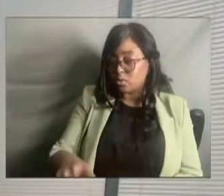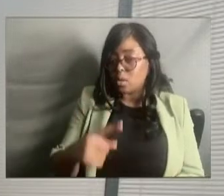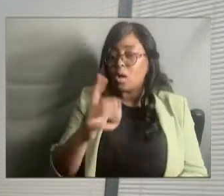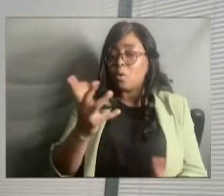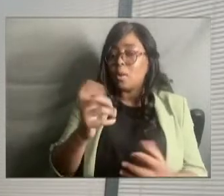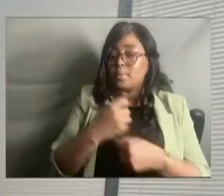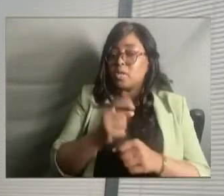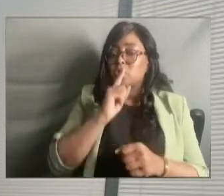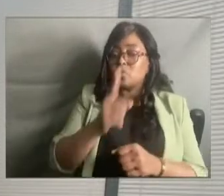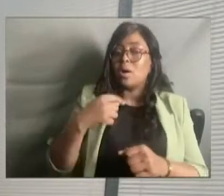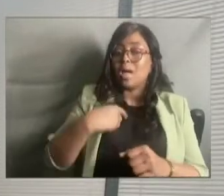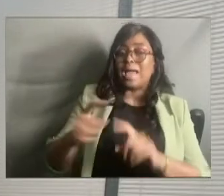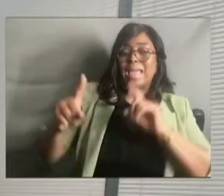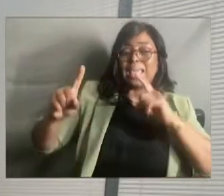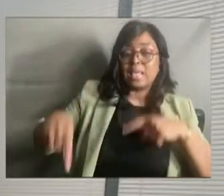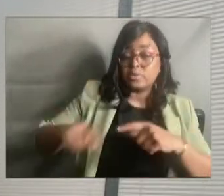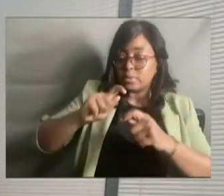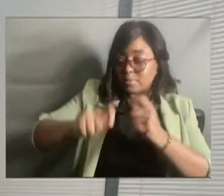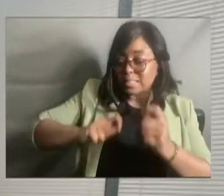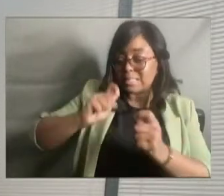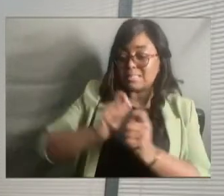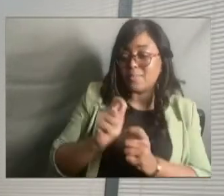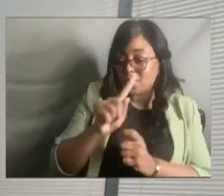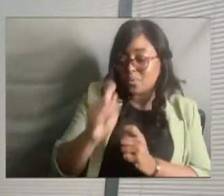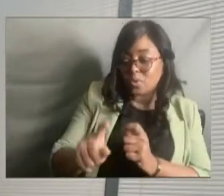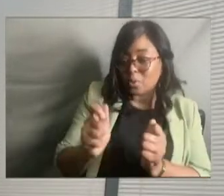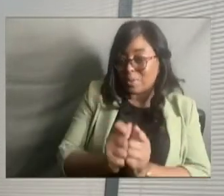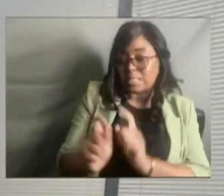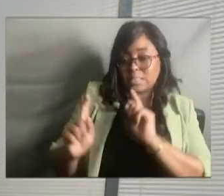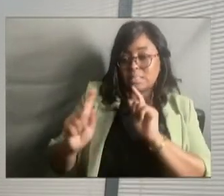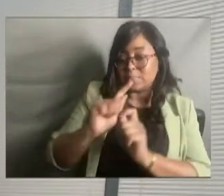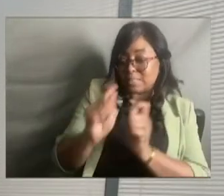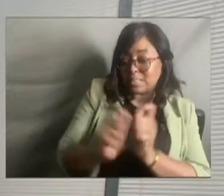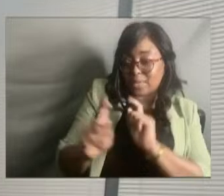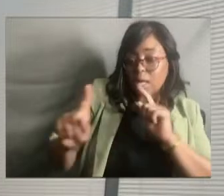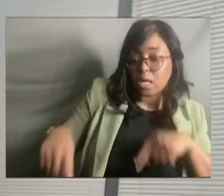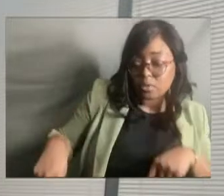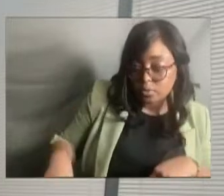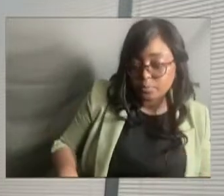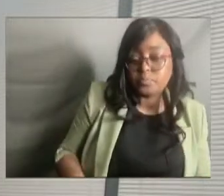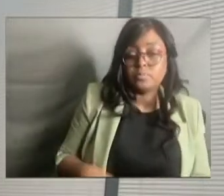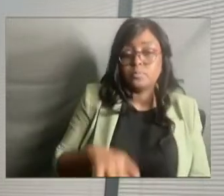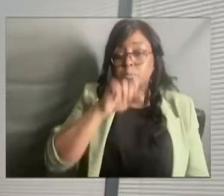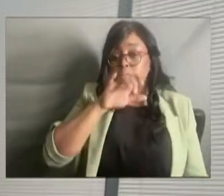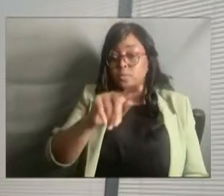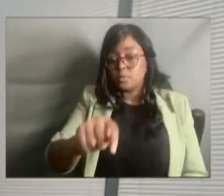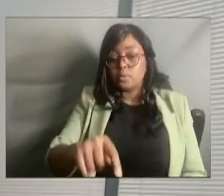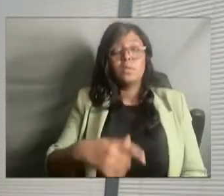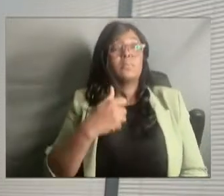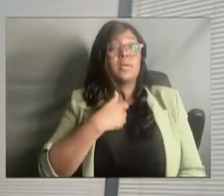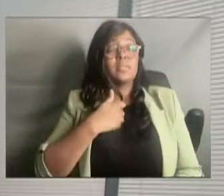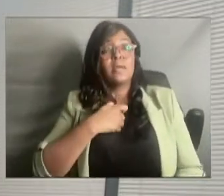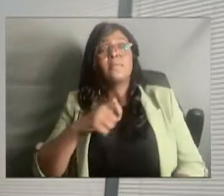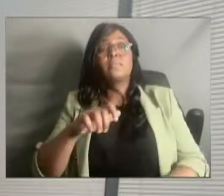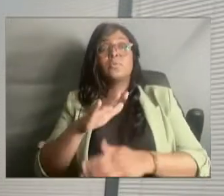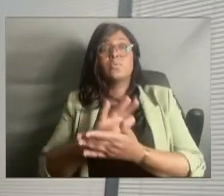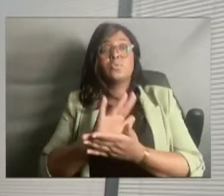questions. Just want to speak with some specificity on specific things. So if you want to shoot me an email, I'd love